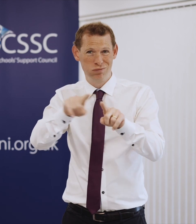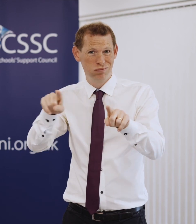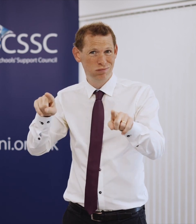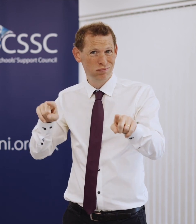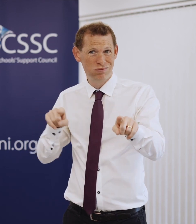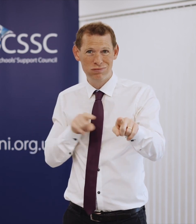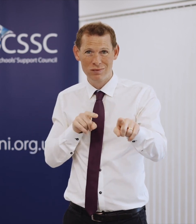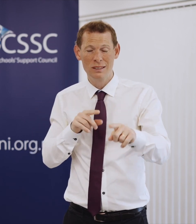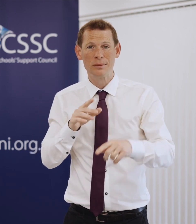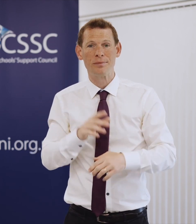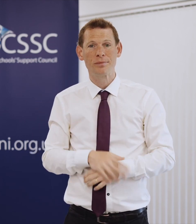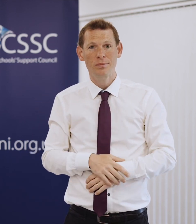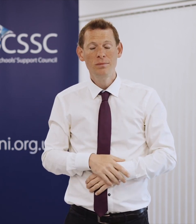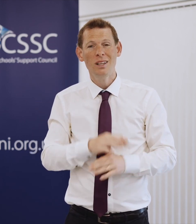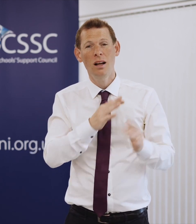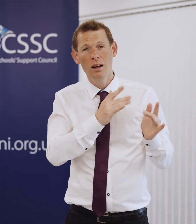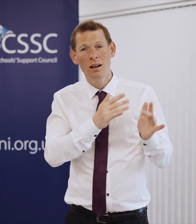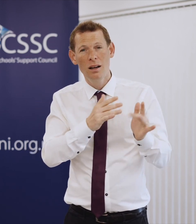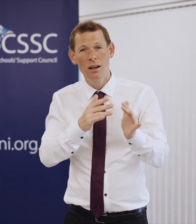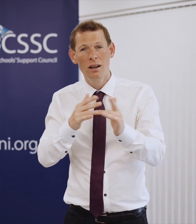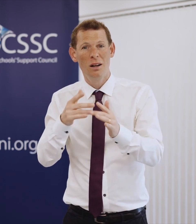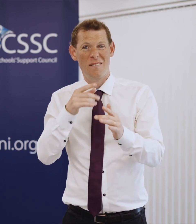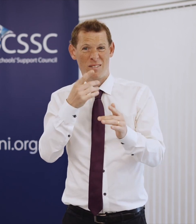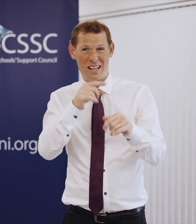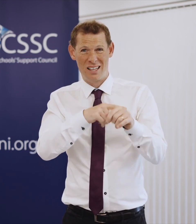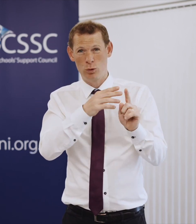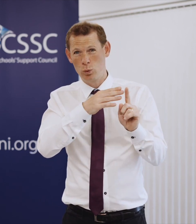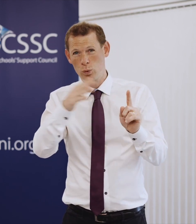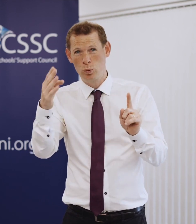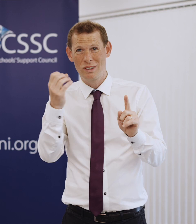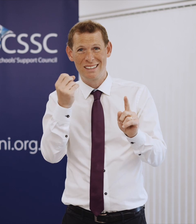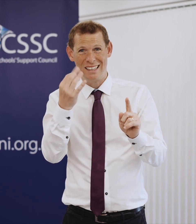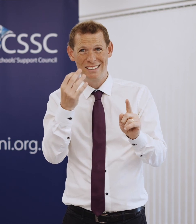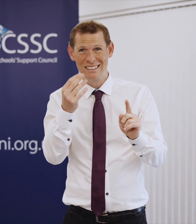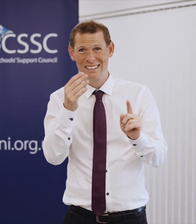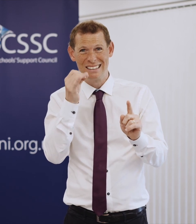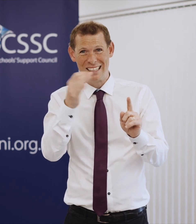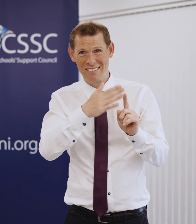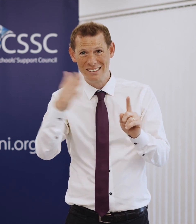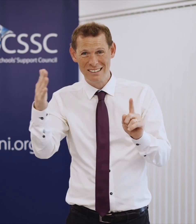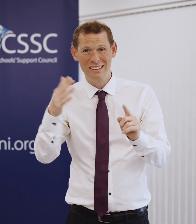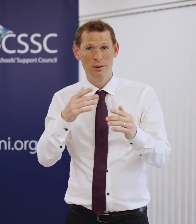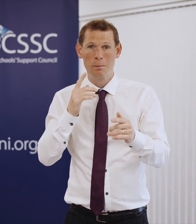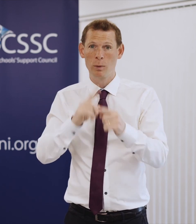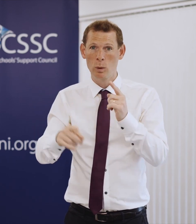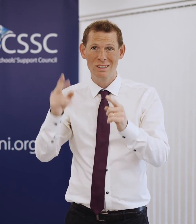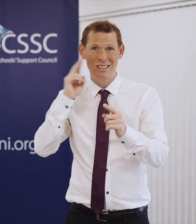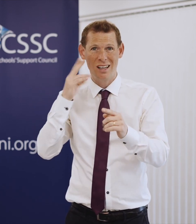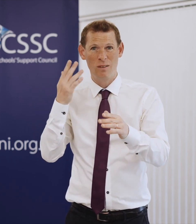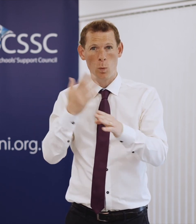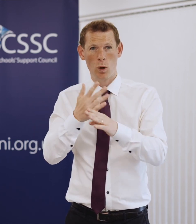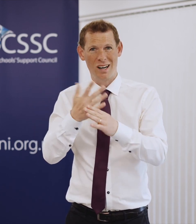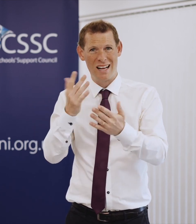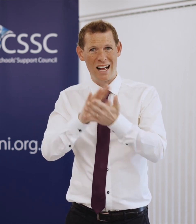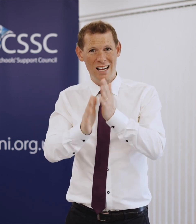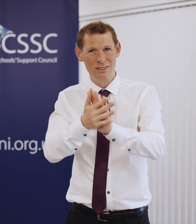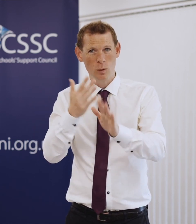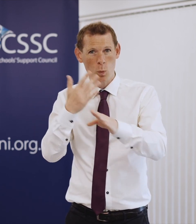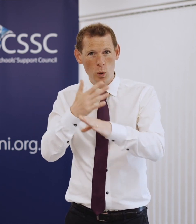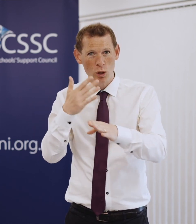suffered. Their educational opportunities fell behind and from then, until about 1970, a lot of